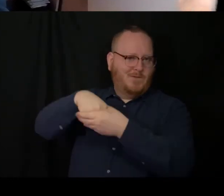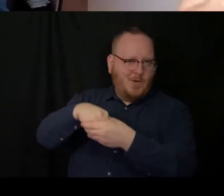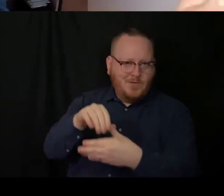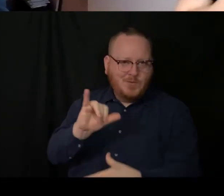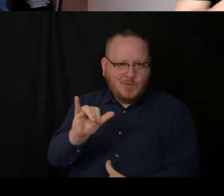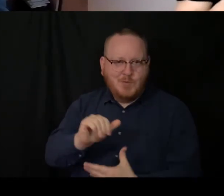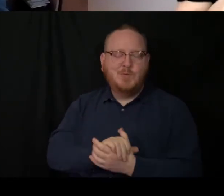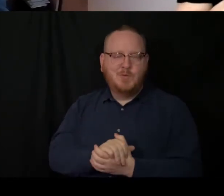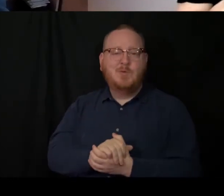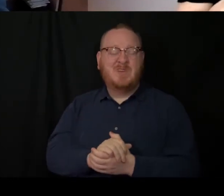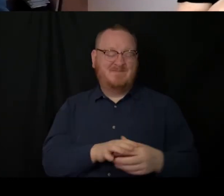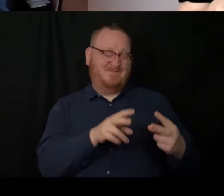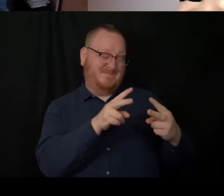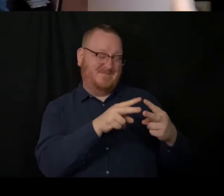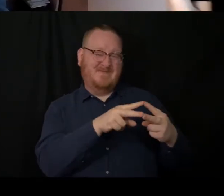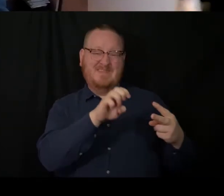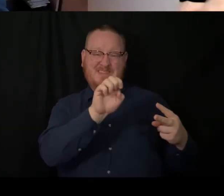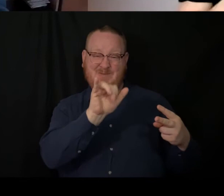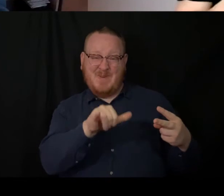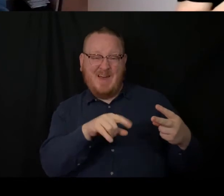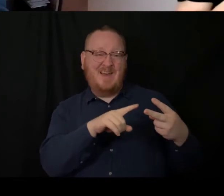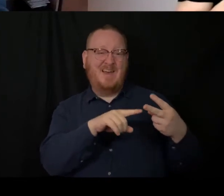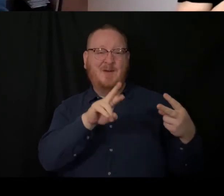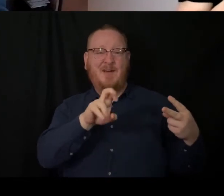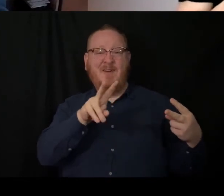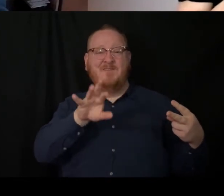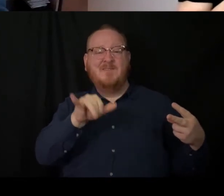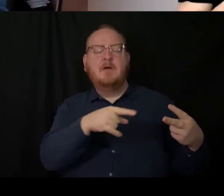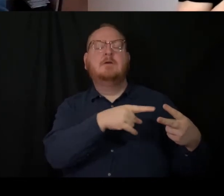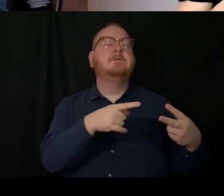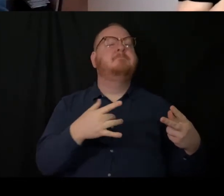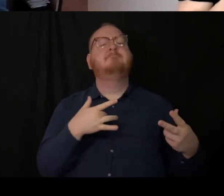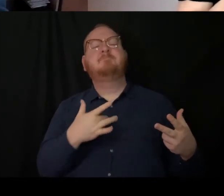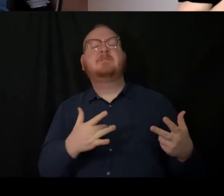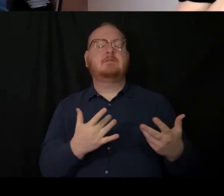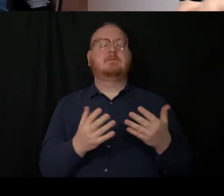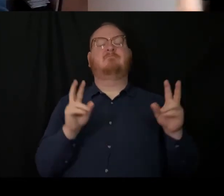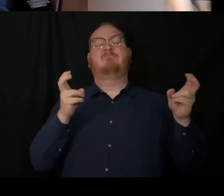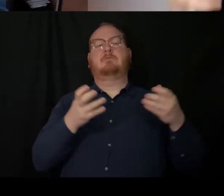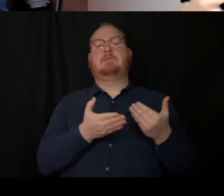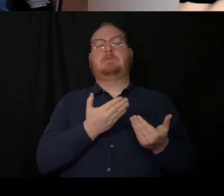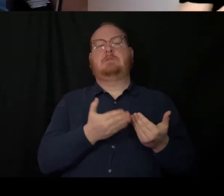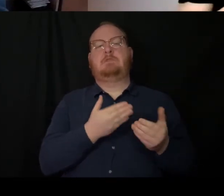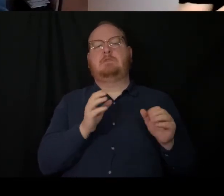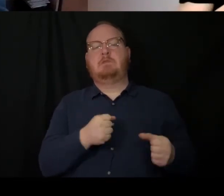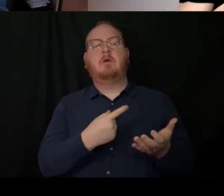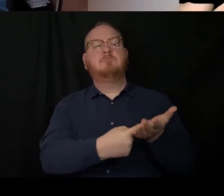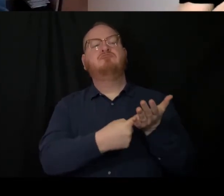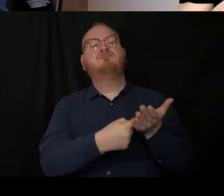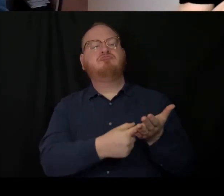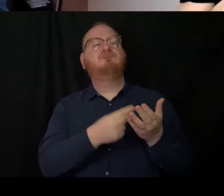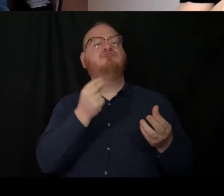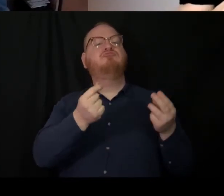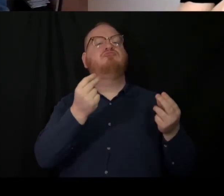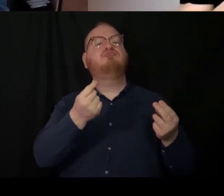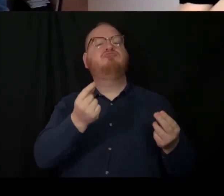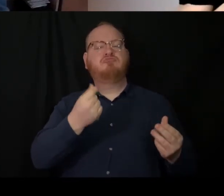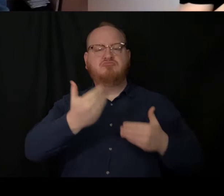the other ones are, you know, a lot easier to actually you know, have the discussion and get something accomplished within a